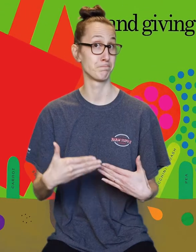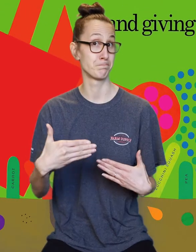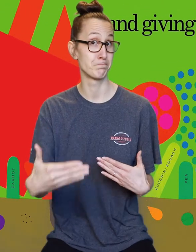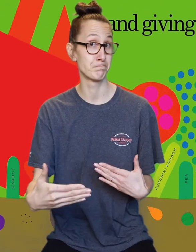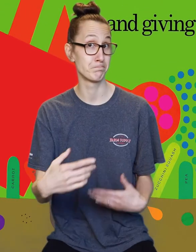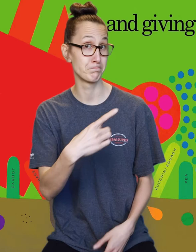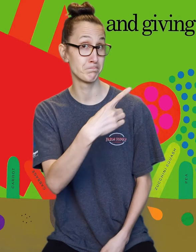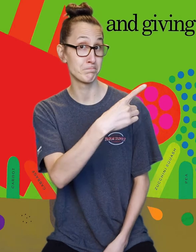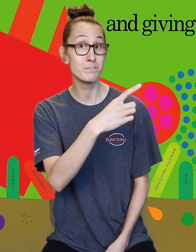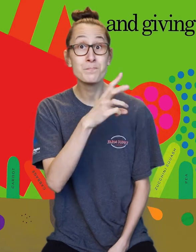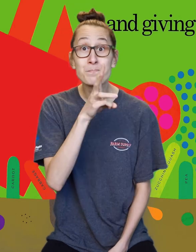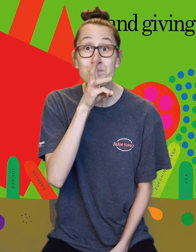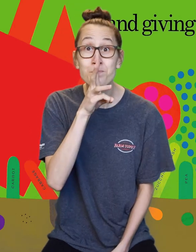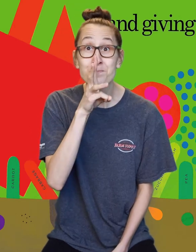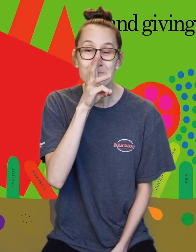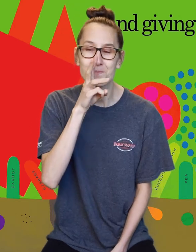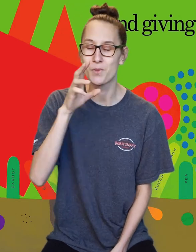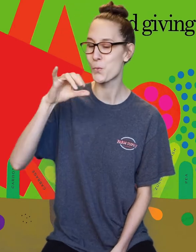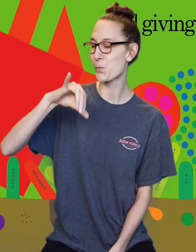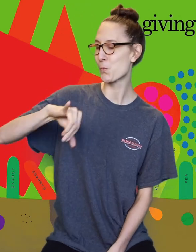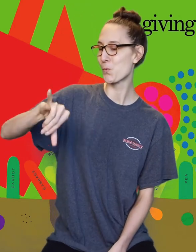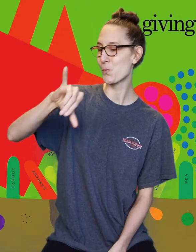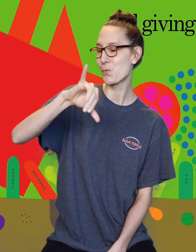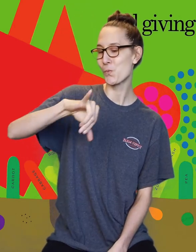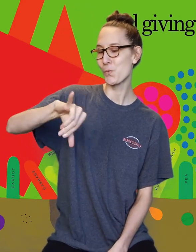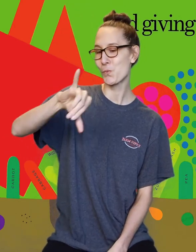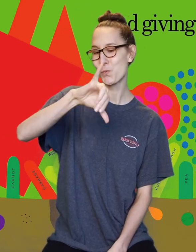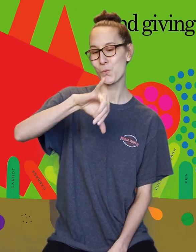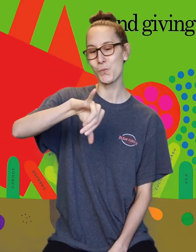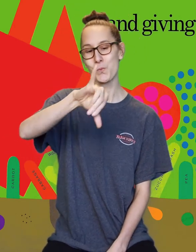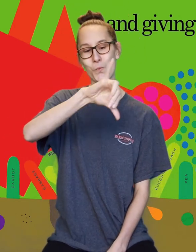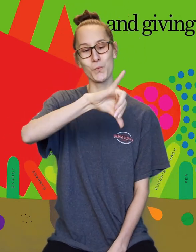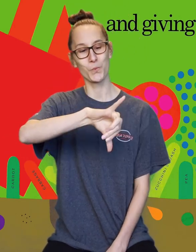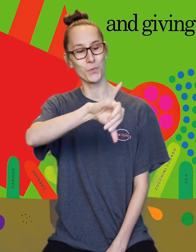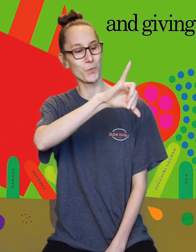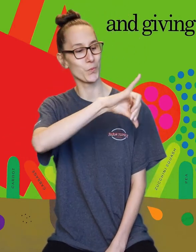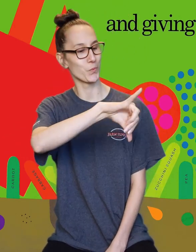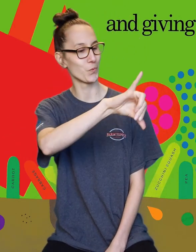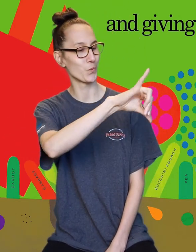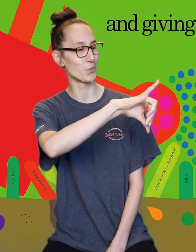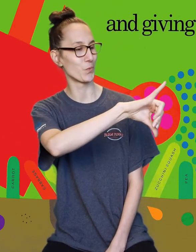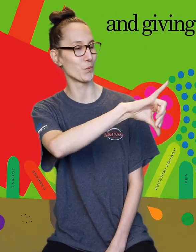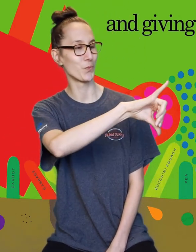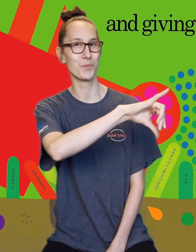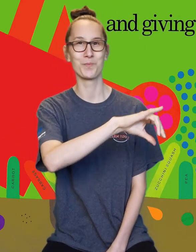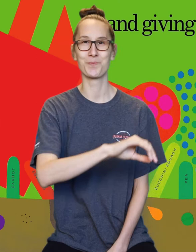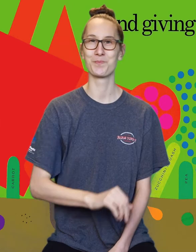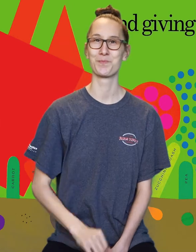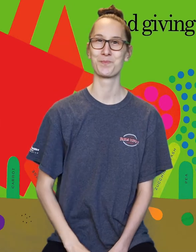and giving them water